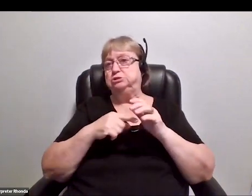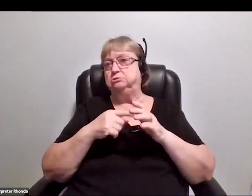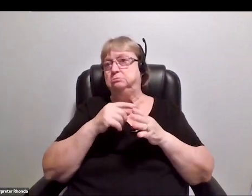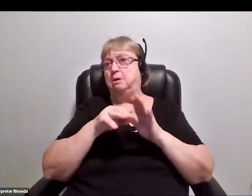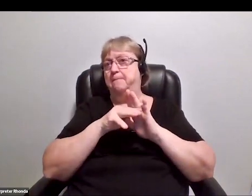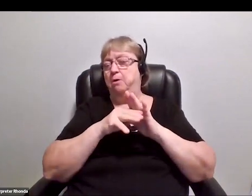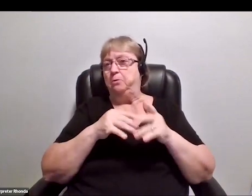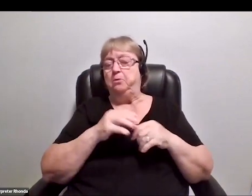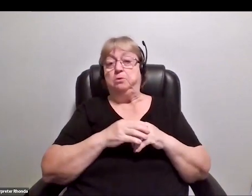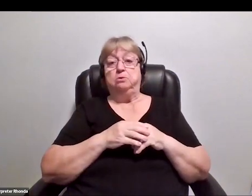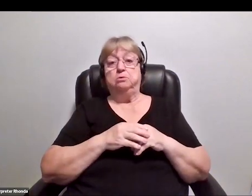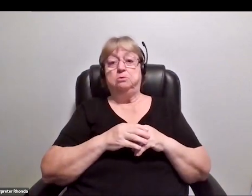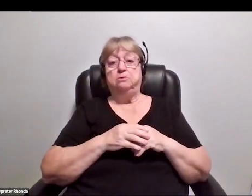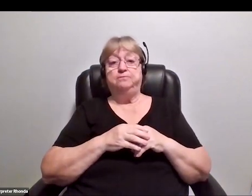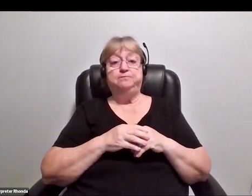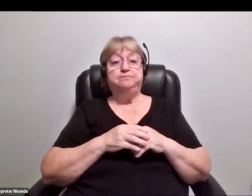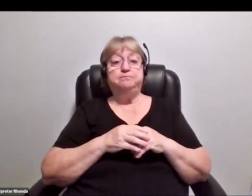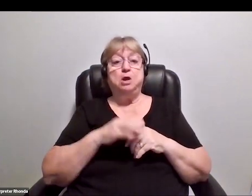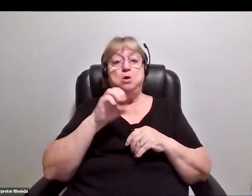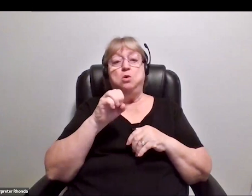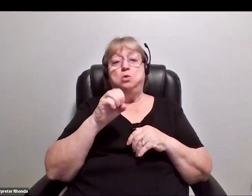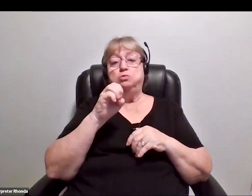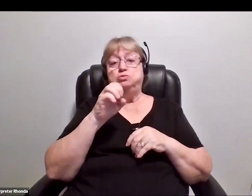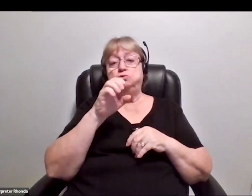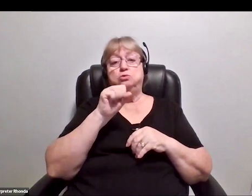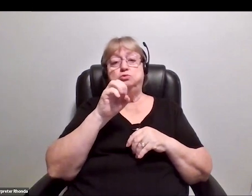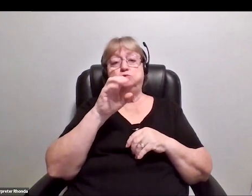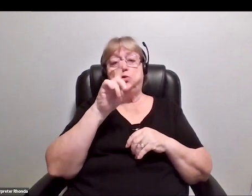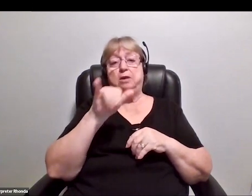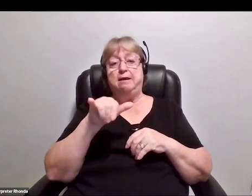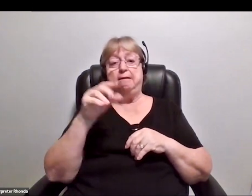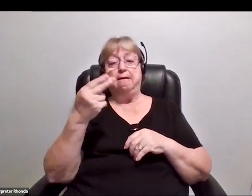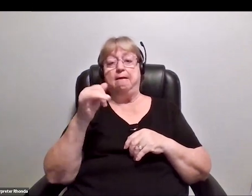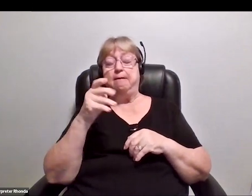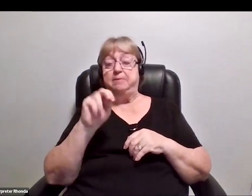Soley Hyman's a huge part of this project. She started in 2018 when she was an undergrad at Harvard.